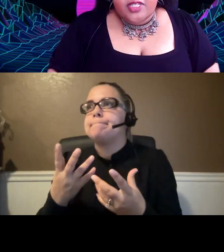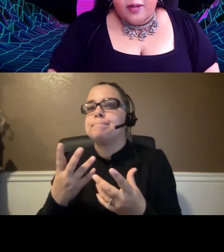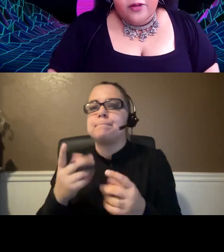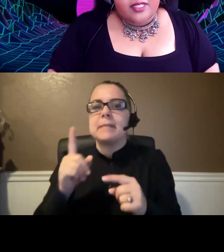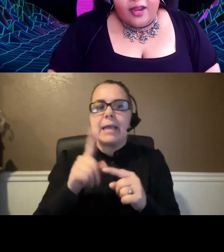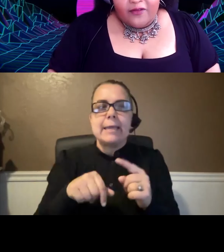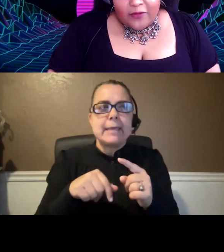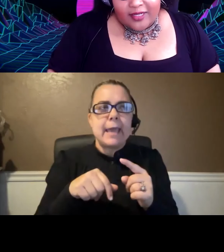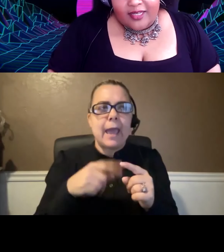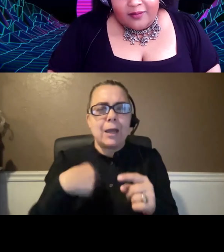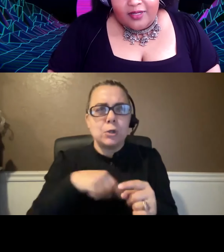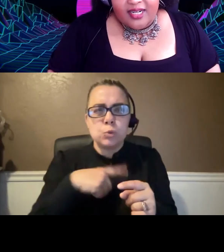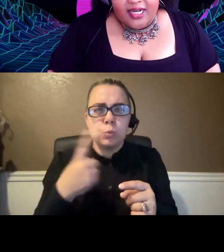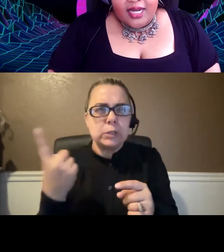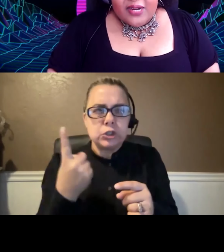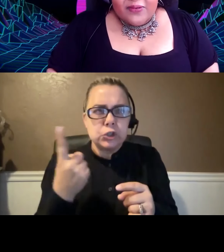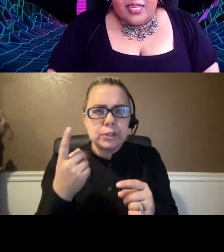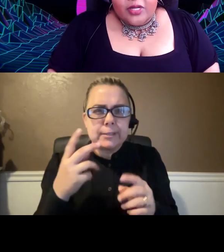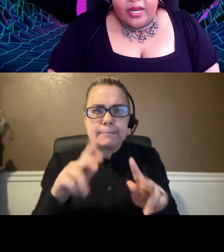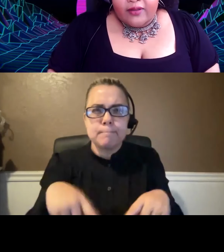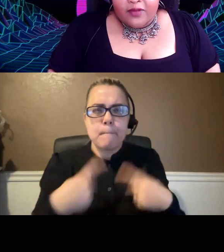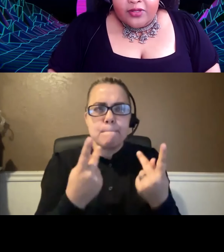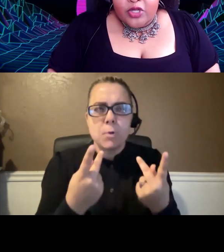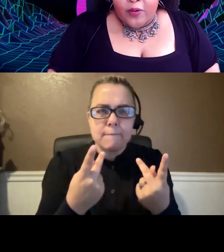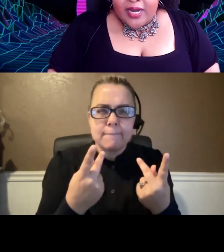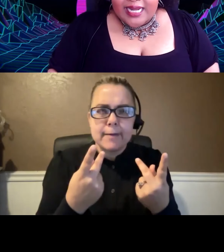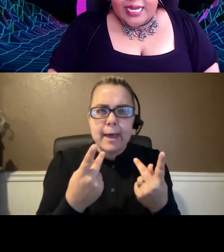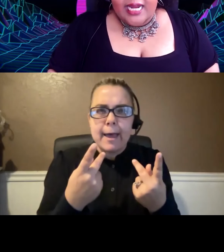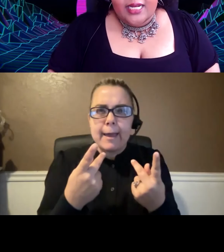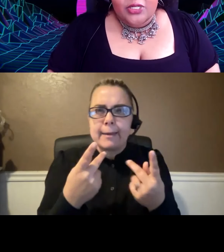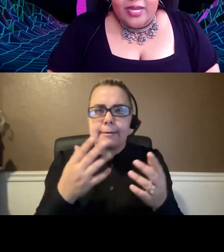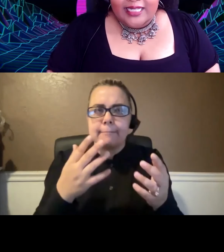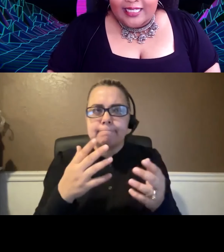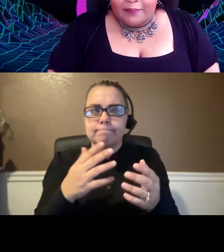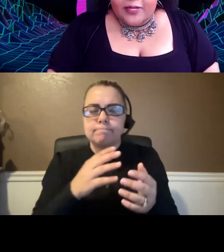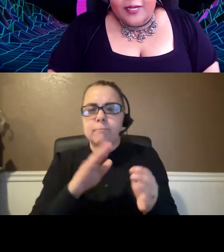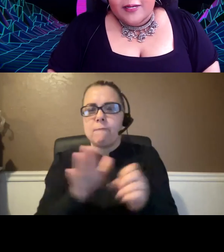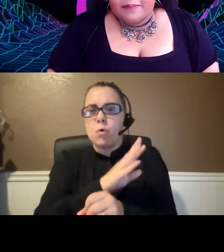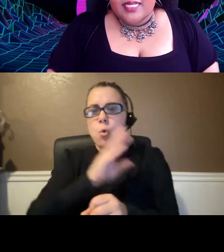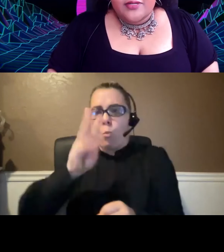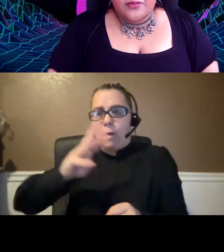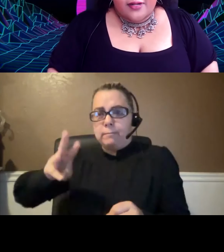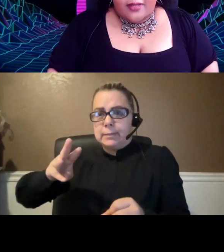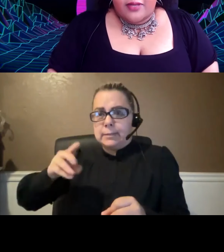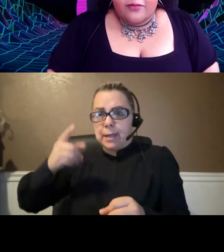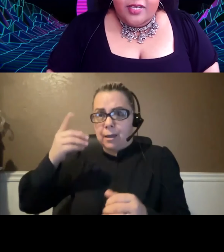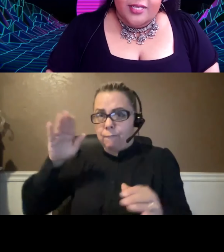separate site for accessibility? Really toeing the line into a separate but equal argument which is